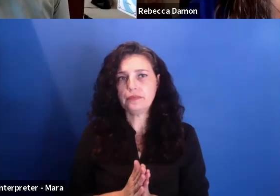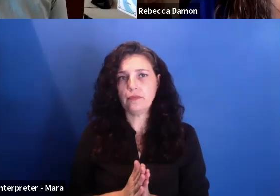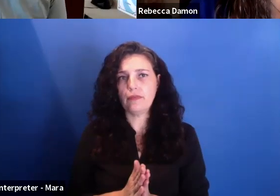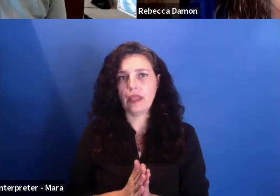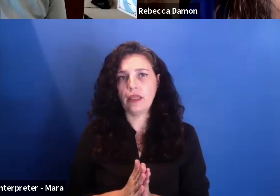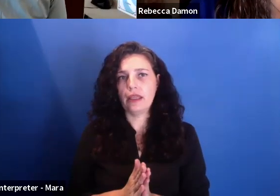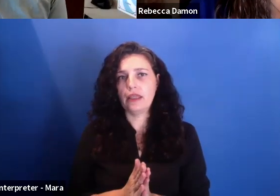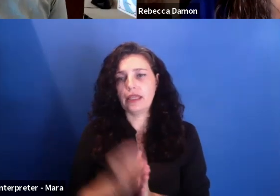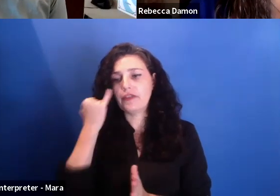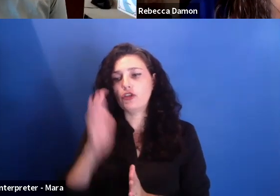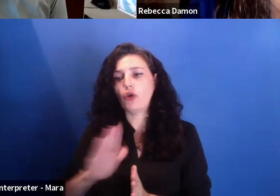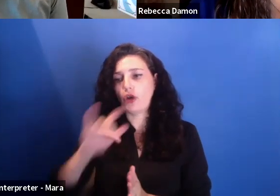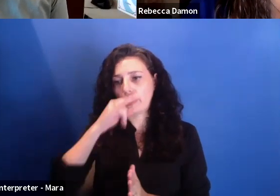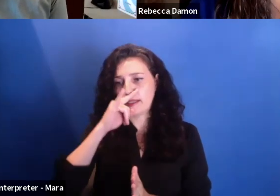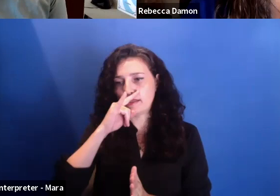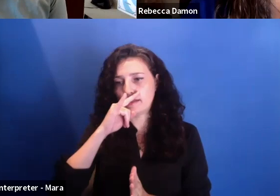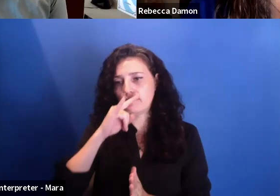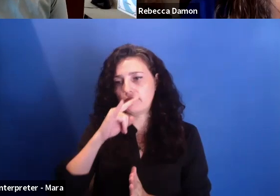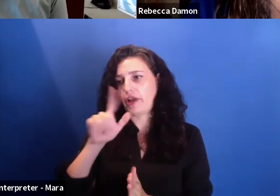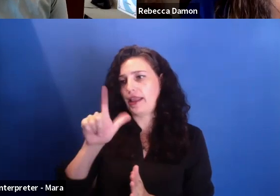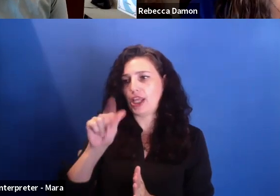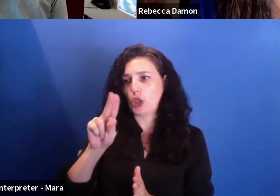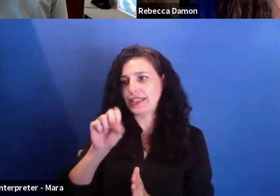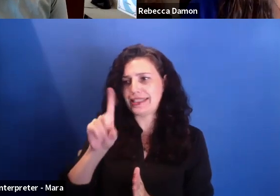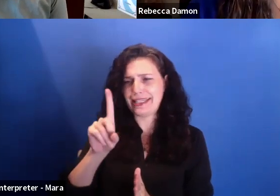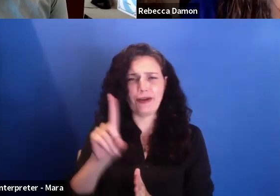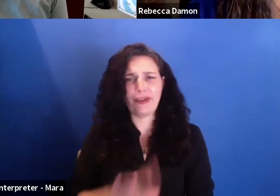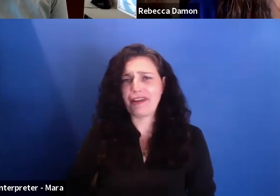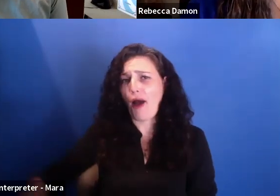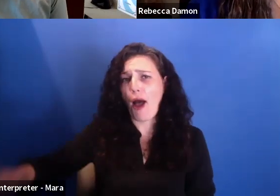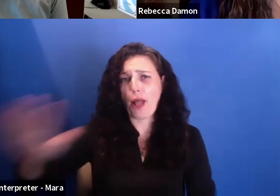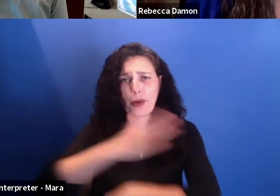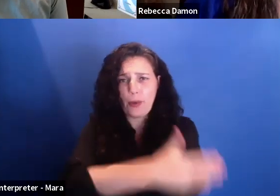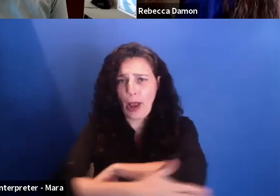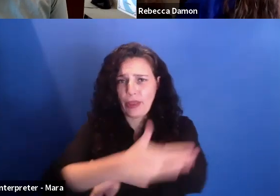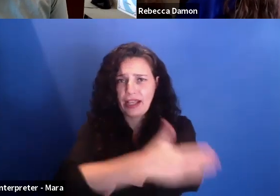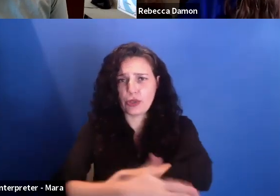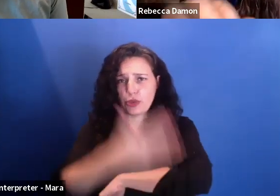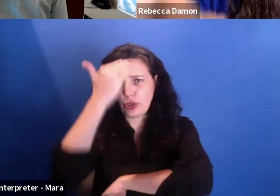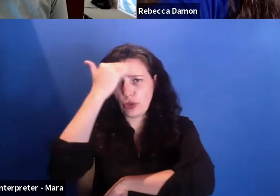but I think around the country, lots of students are using distance learning right now, being taught over Zoom or other things.